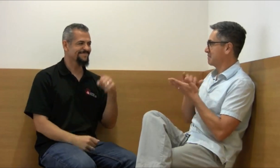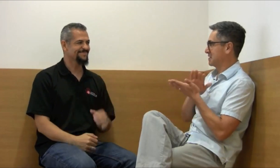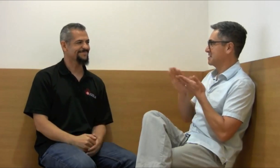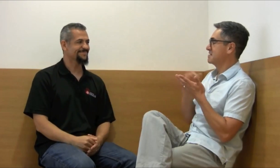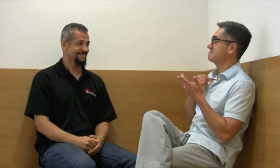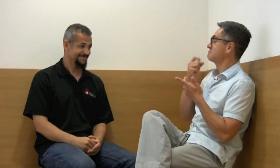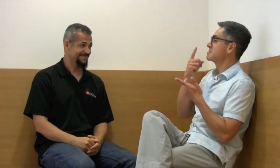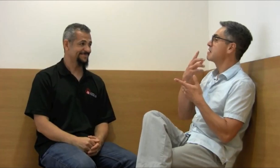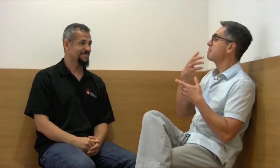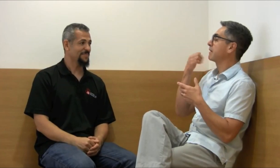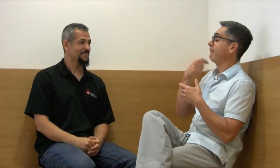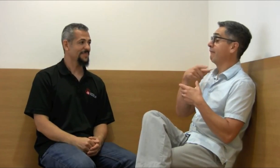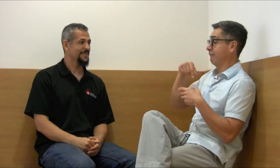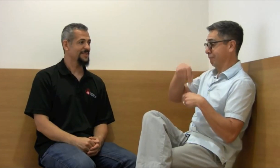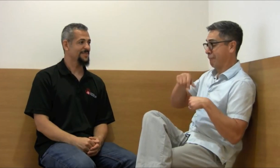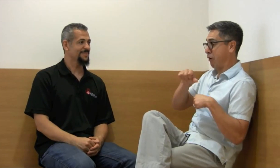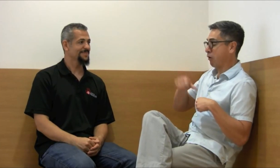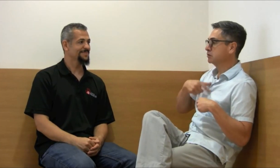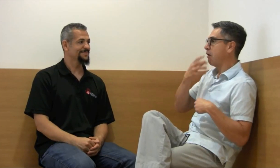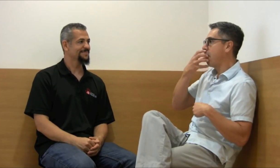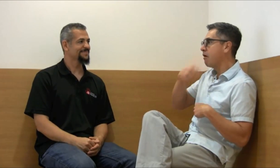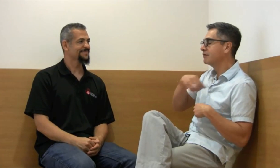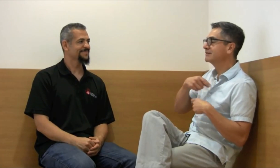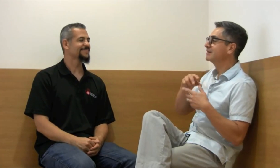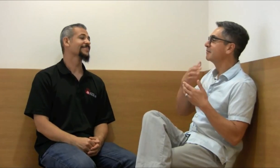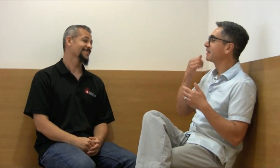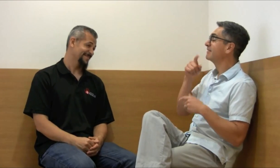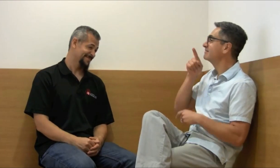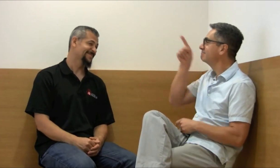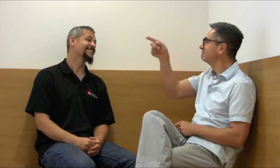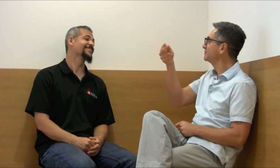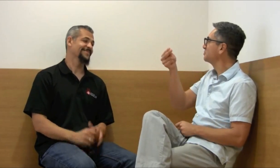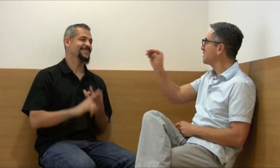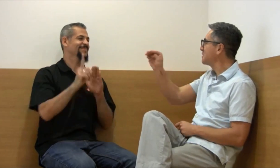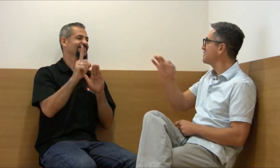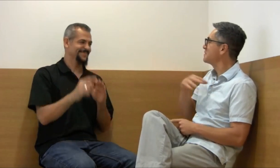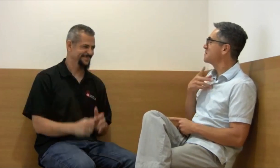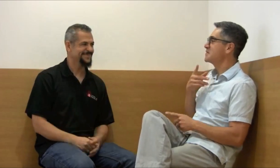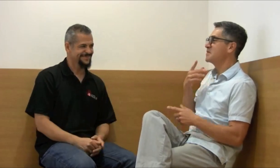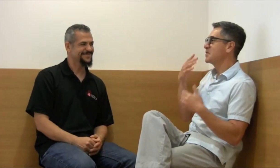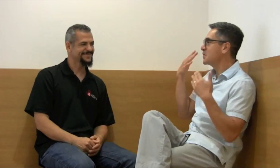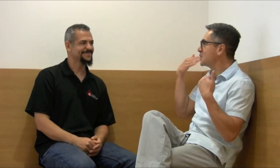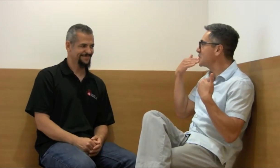That’s nice. You know, here in Austin it’s hot in the summer. In New Mexico, it’s cooler.